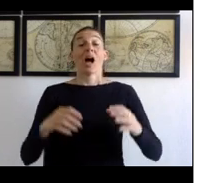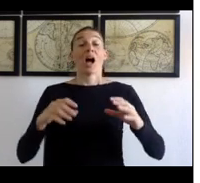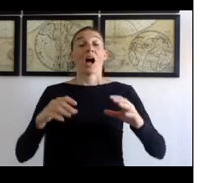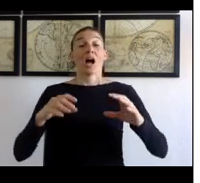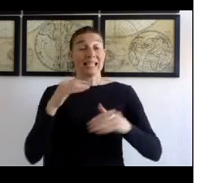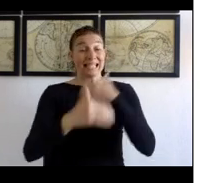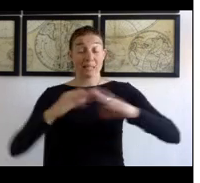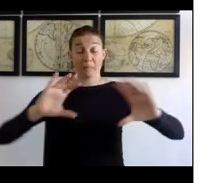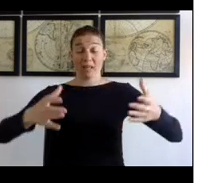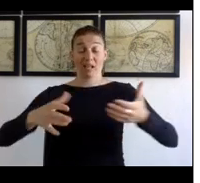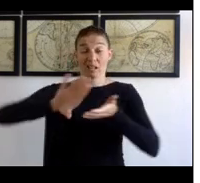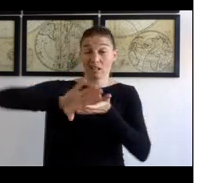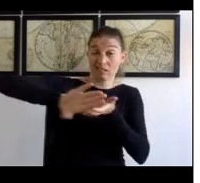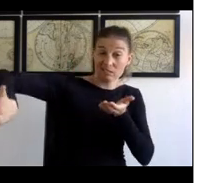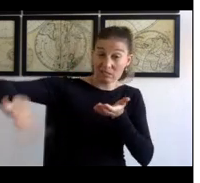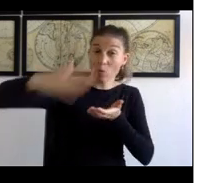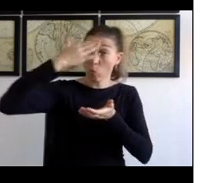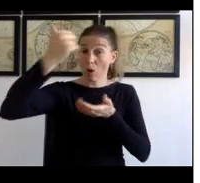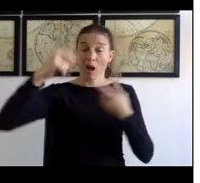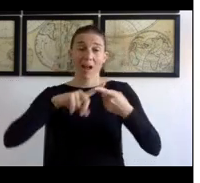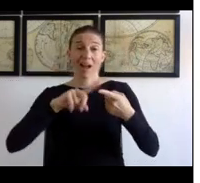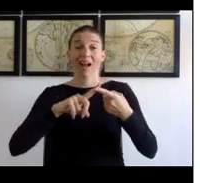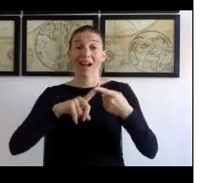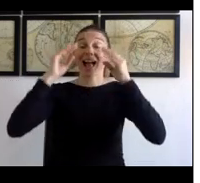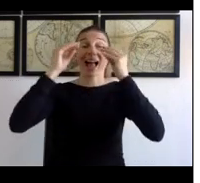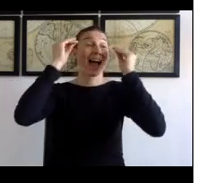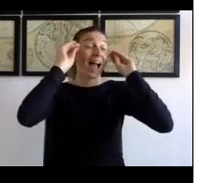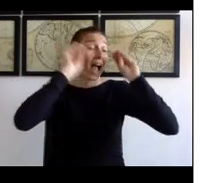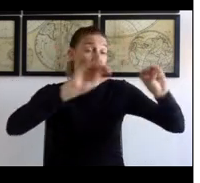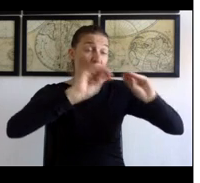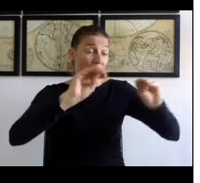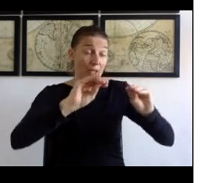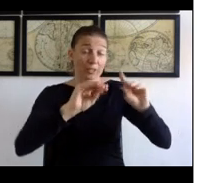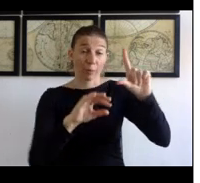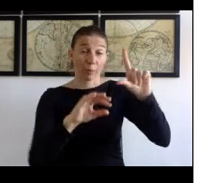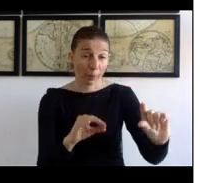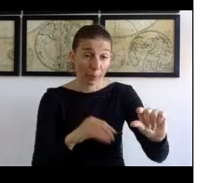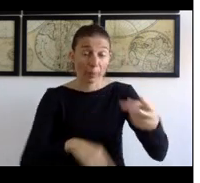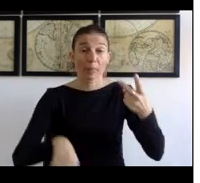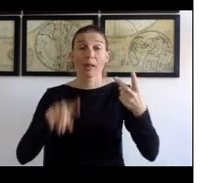and attitude of, I guess, employers, Government, whoever,